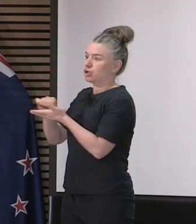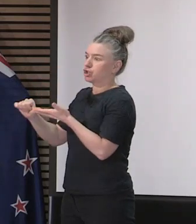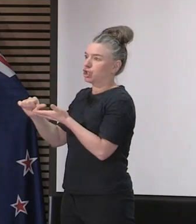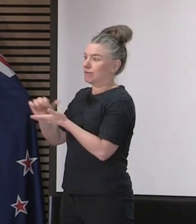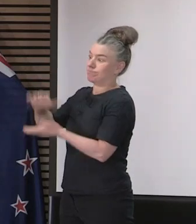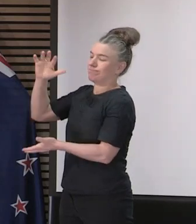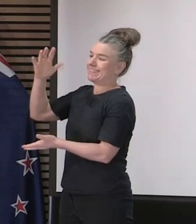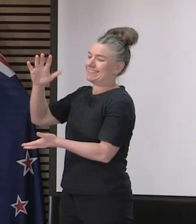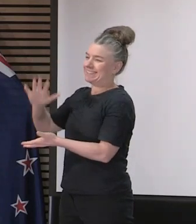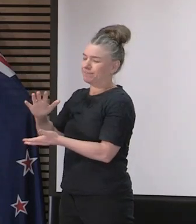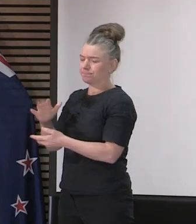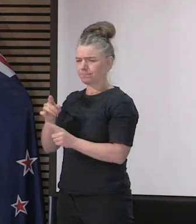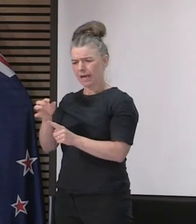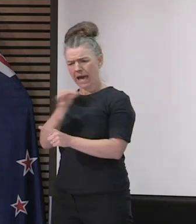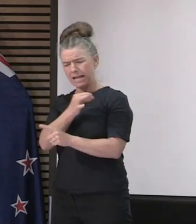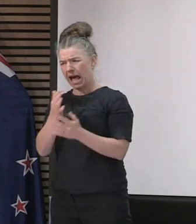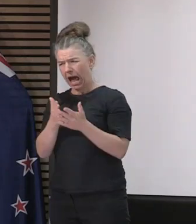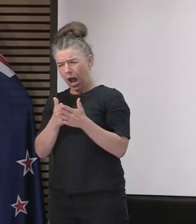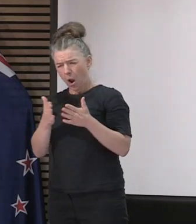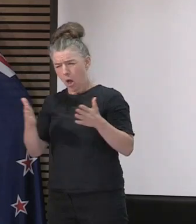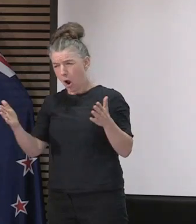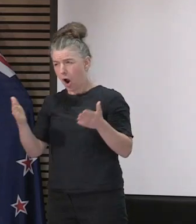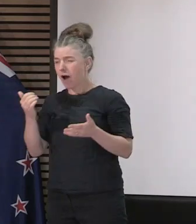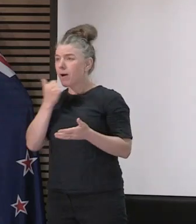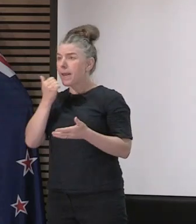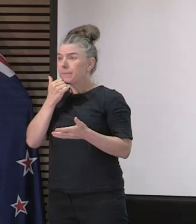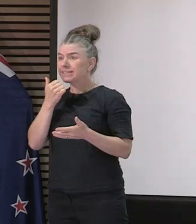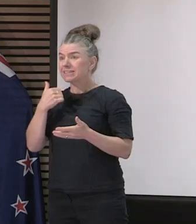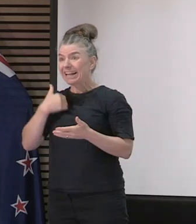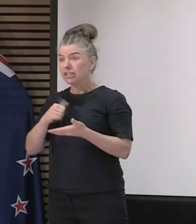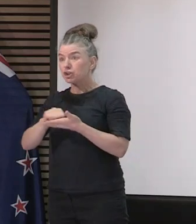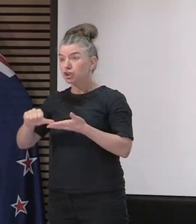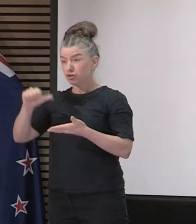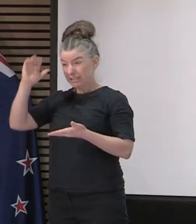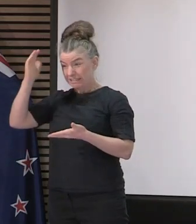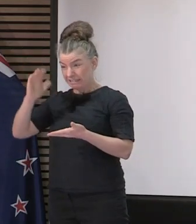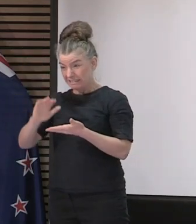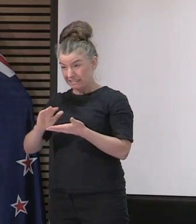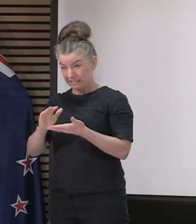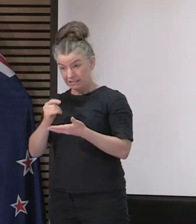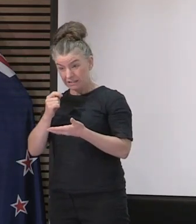is focused on looking ahead and working with the private sector's. >> How long will we